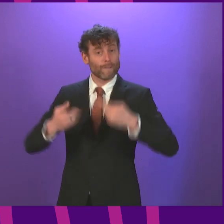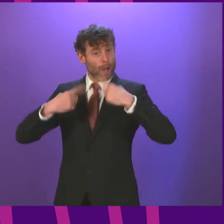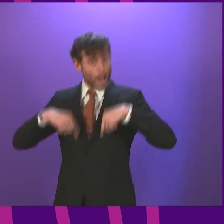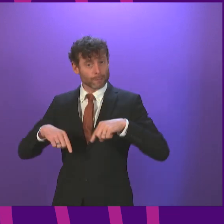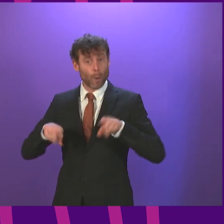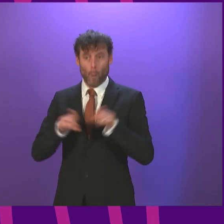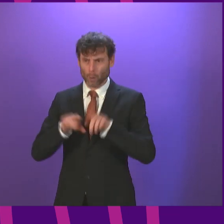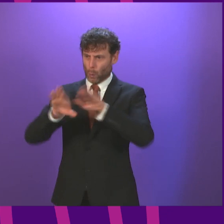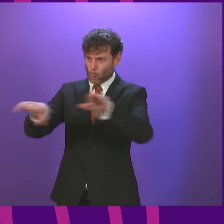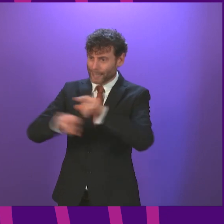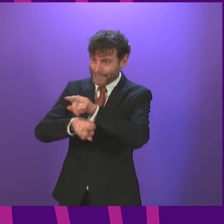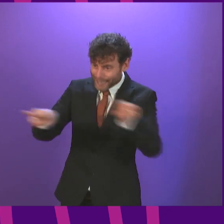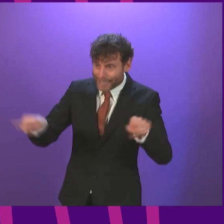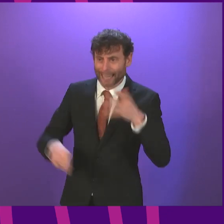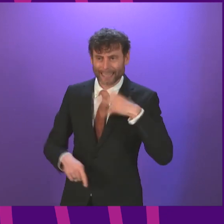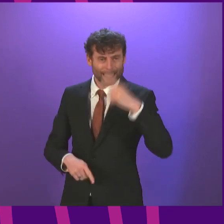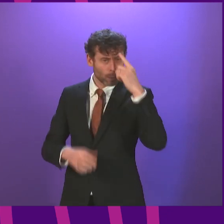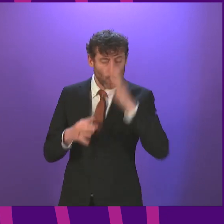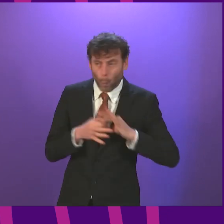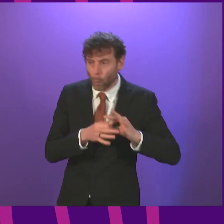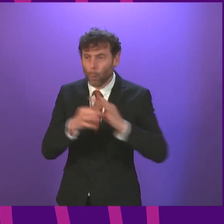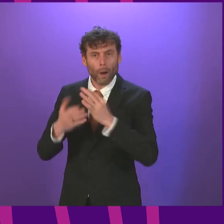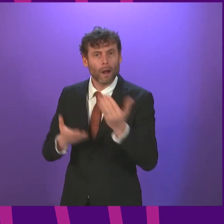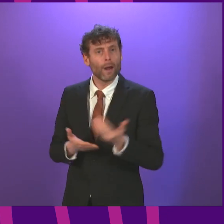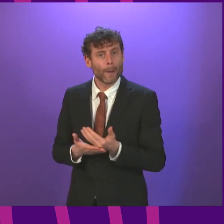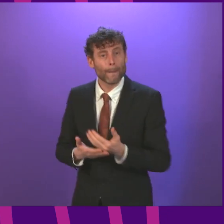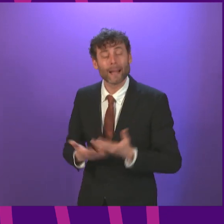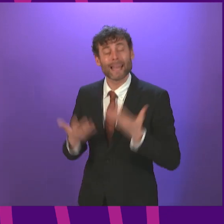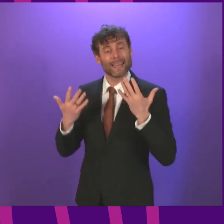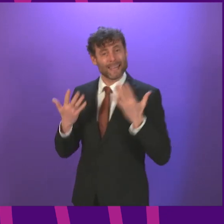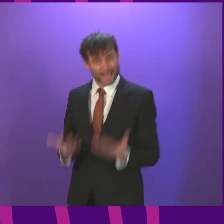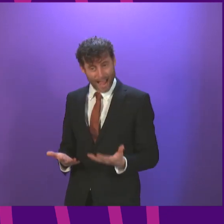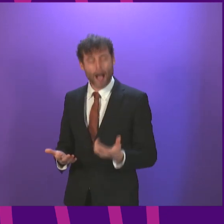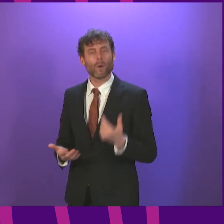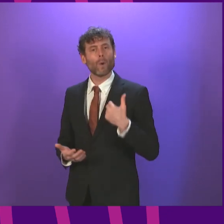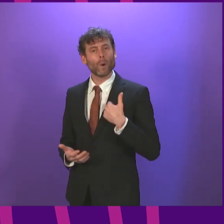the steps now that are necessary if we are to meet the medium-term to long-term targets,